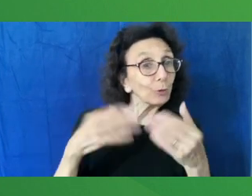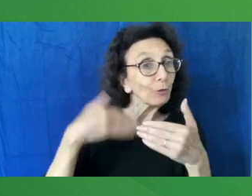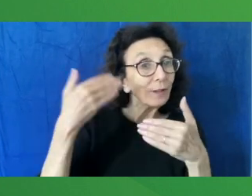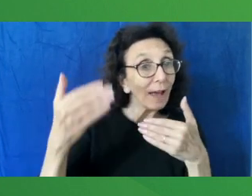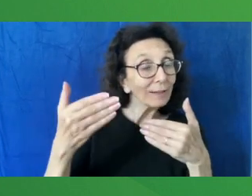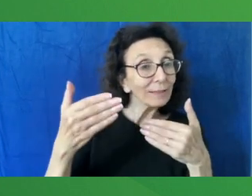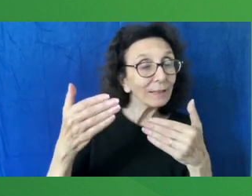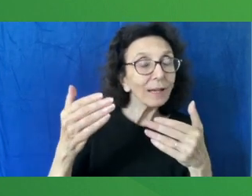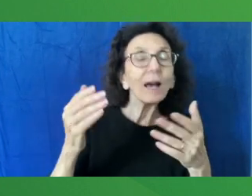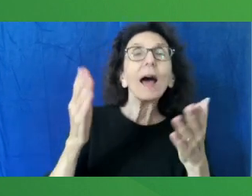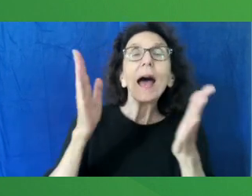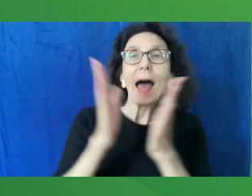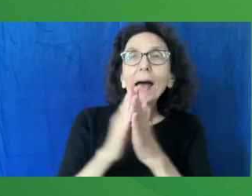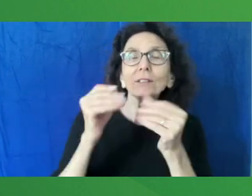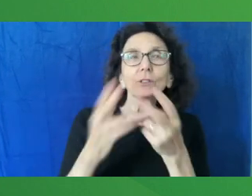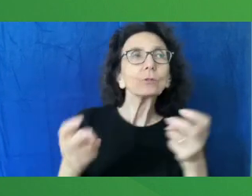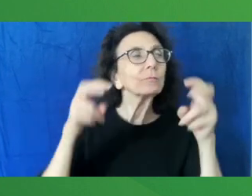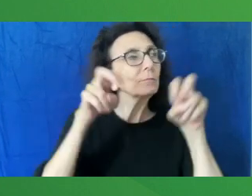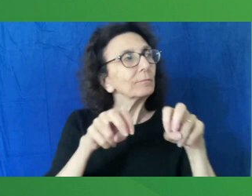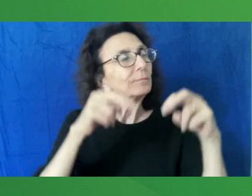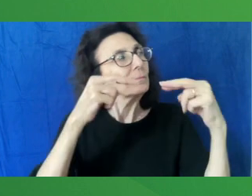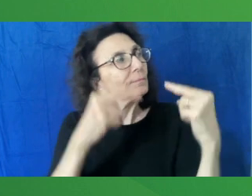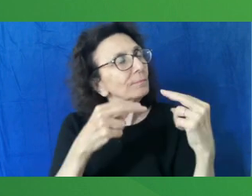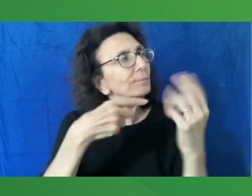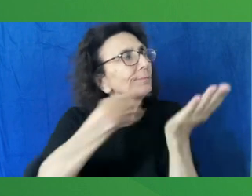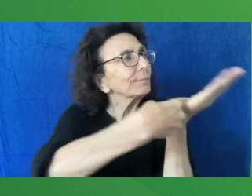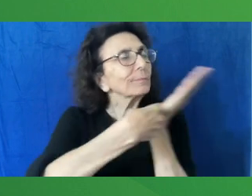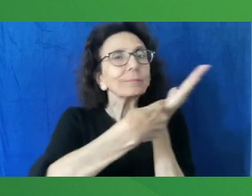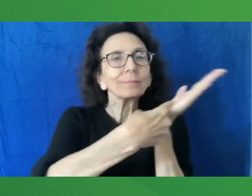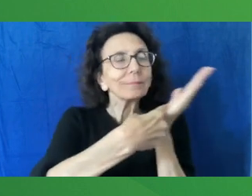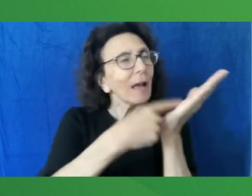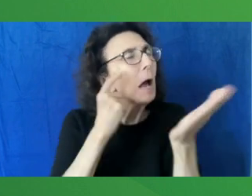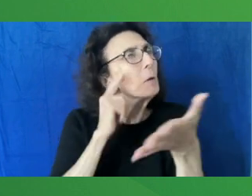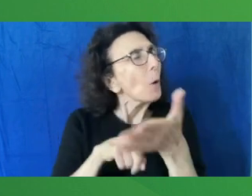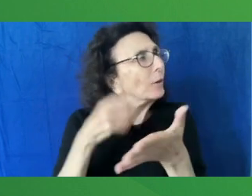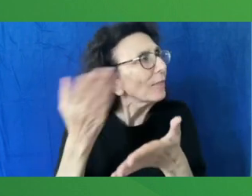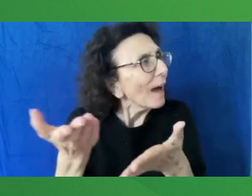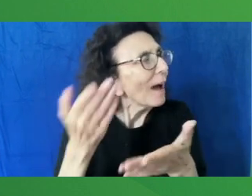to a partner and share what they noticed and wondered with the partner.